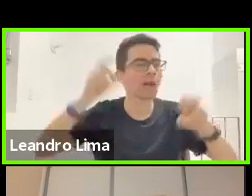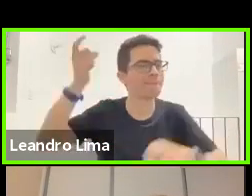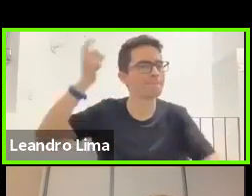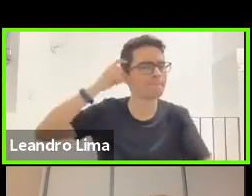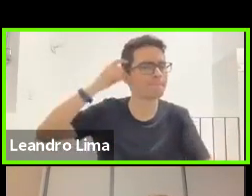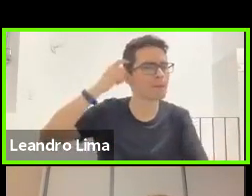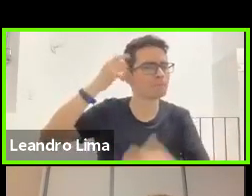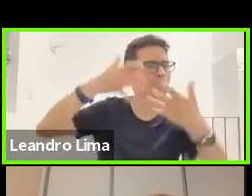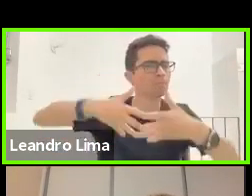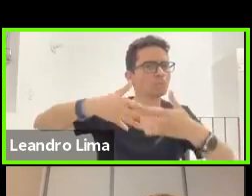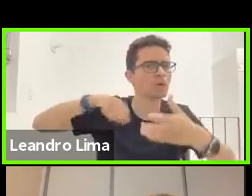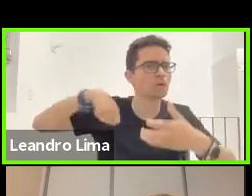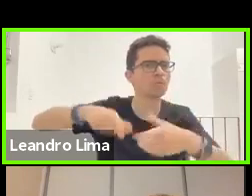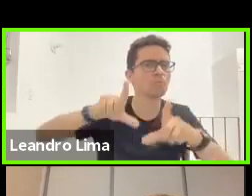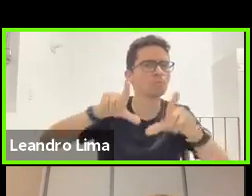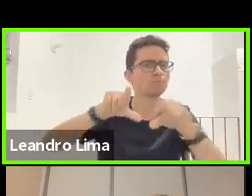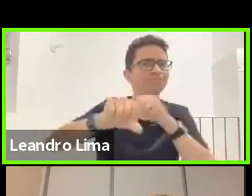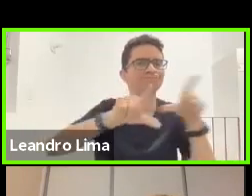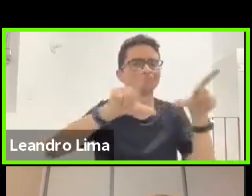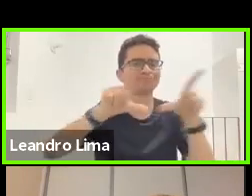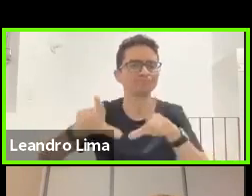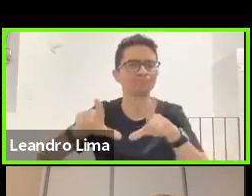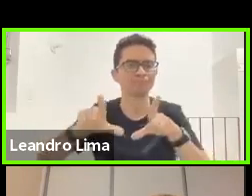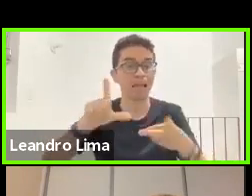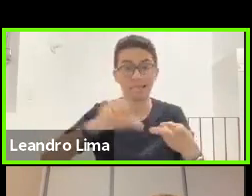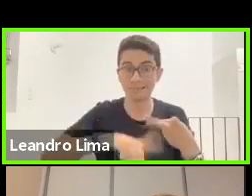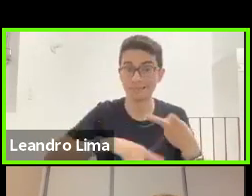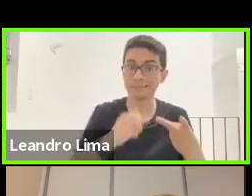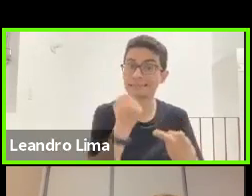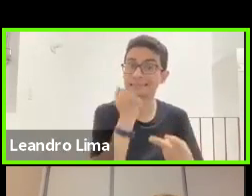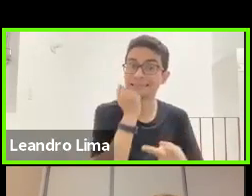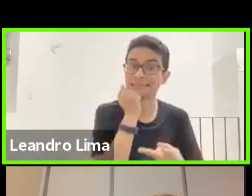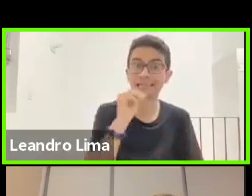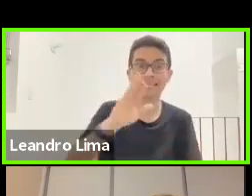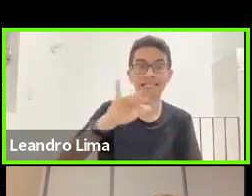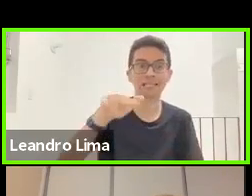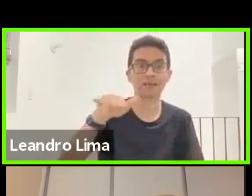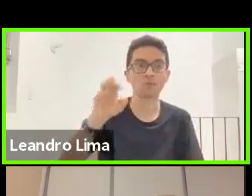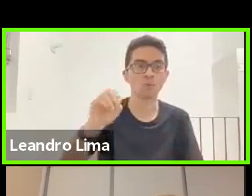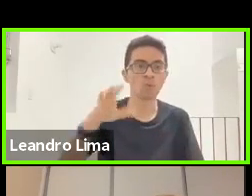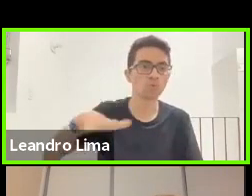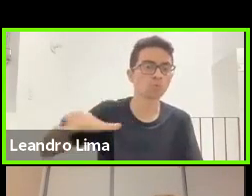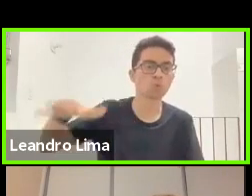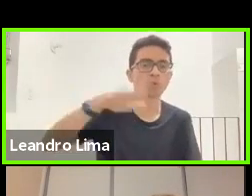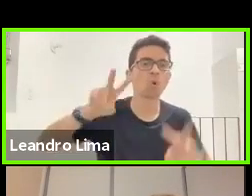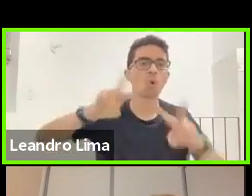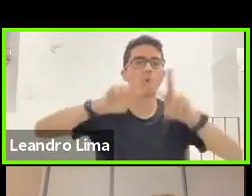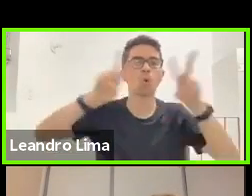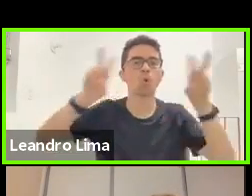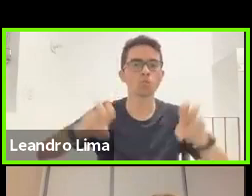academic and school life academic and school like an additional knowledge that is considered. less so. less.